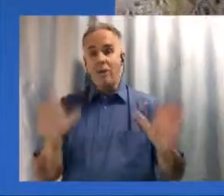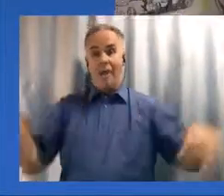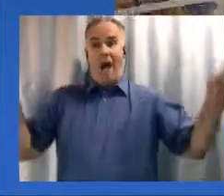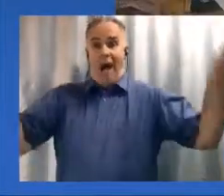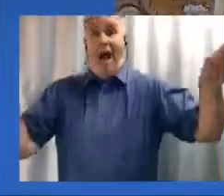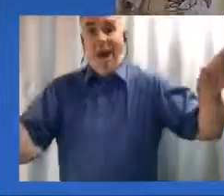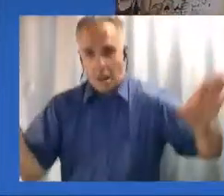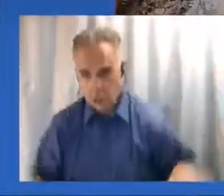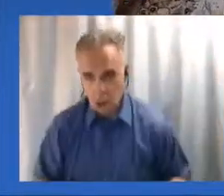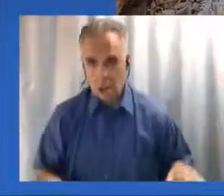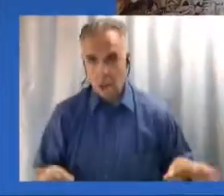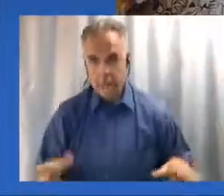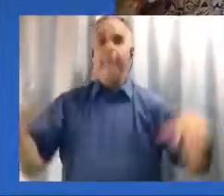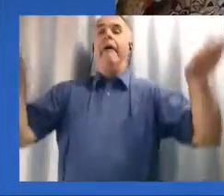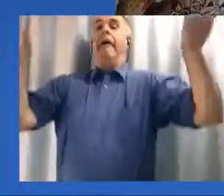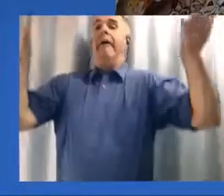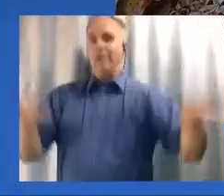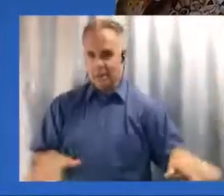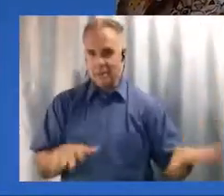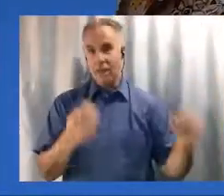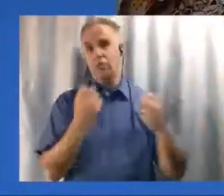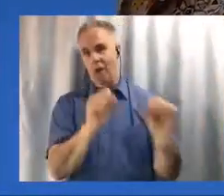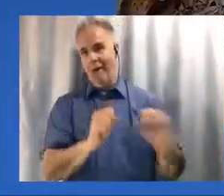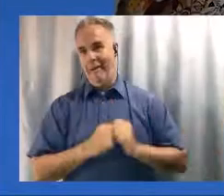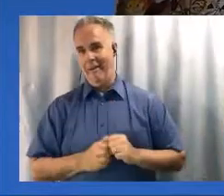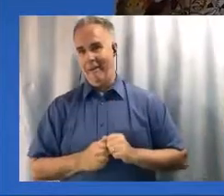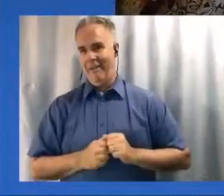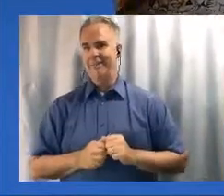and they try flying.